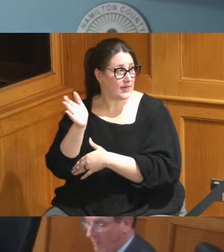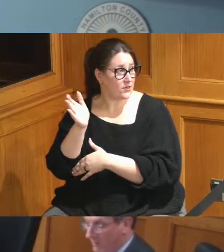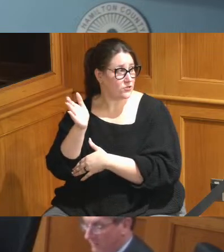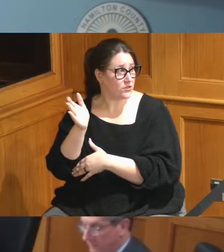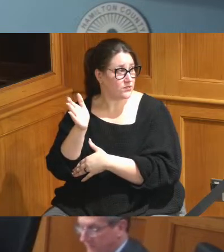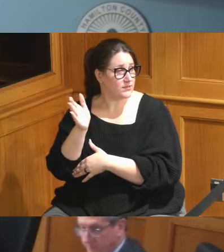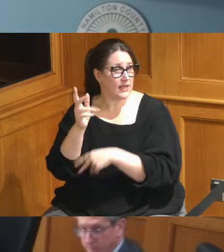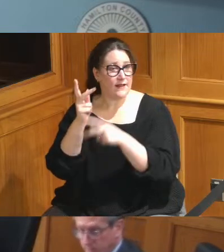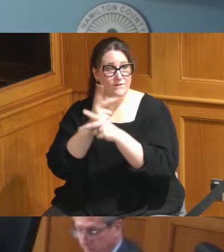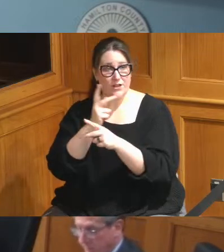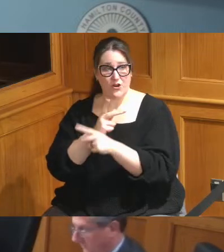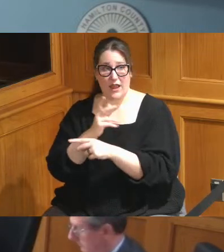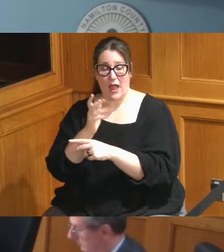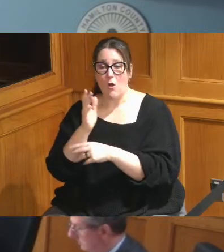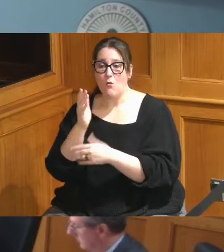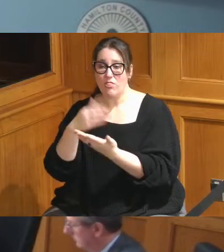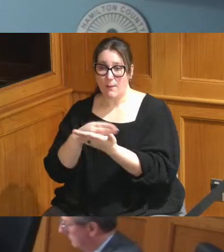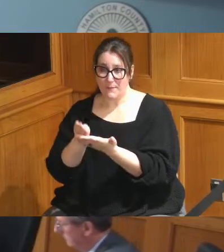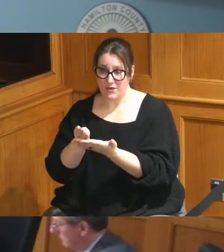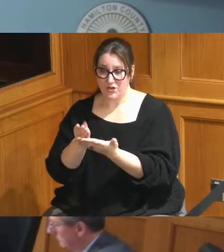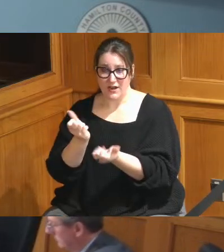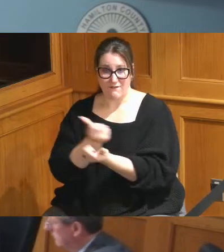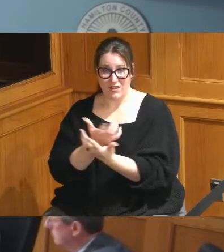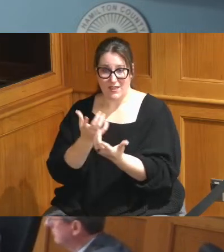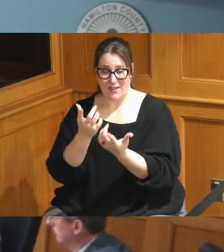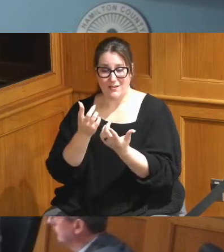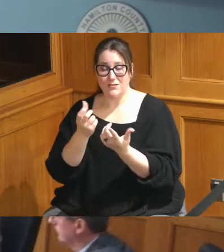figuring out the budget. And so, we've got different departments coming in